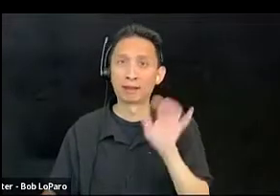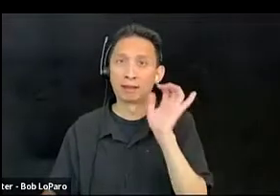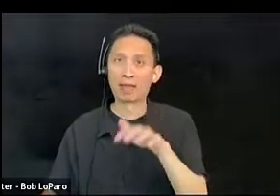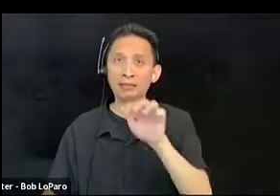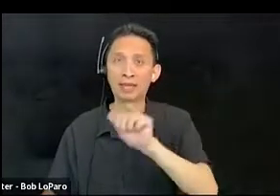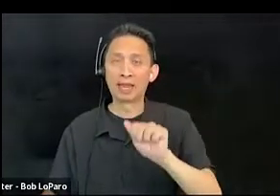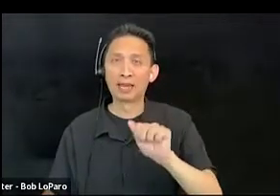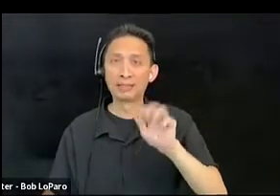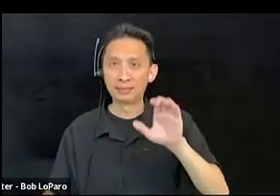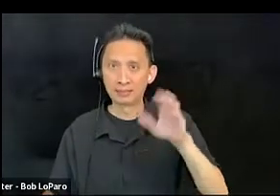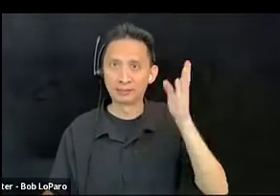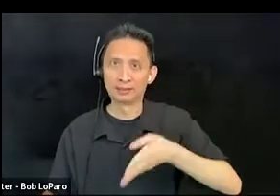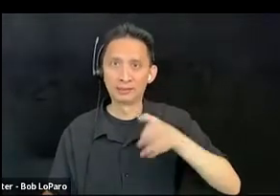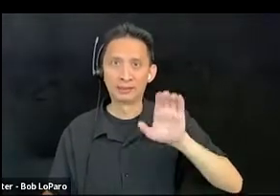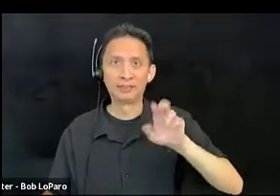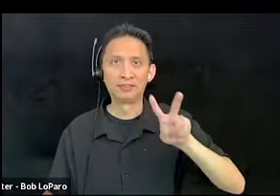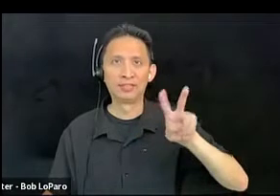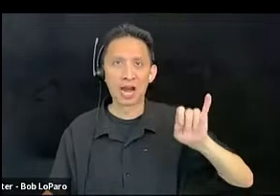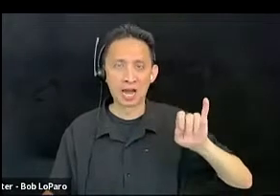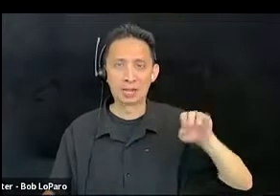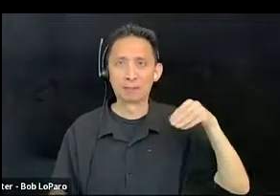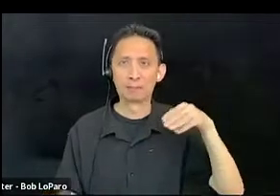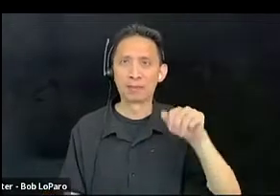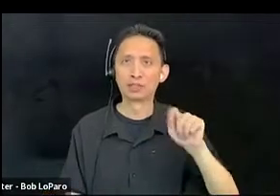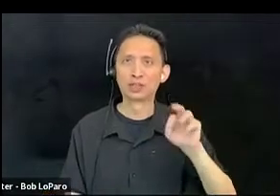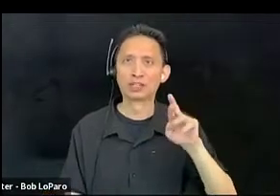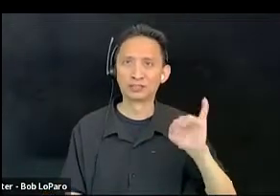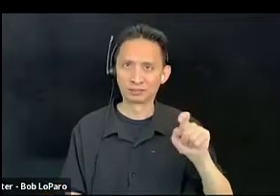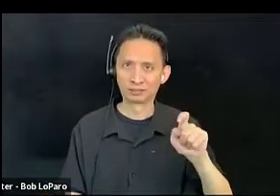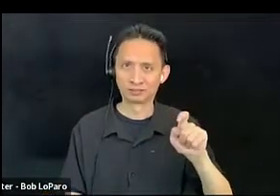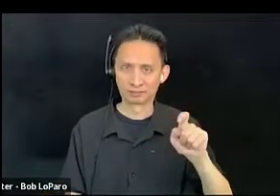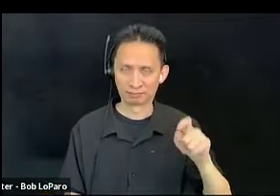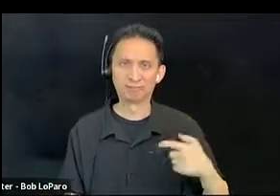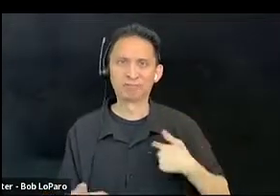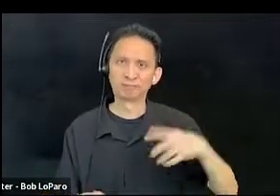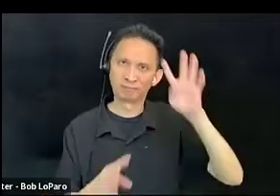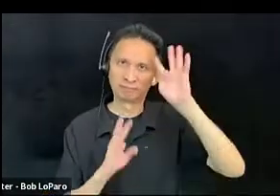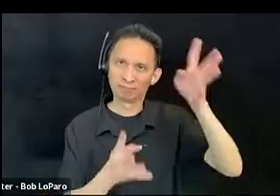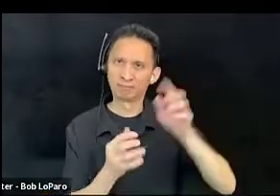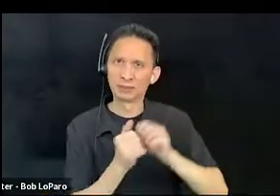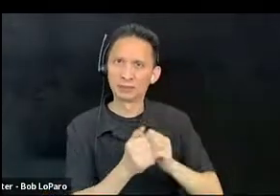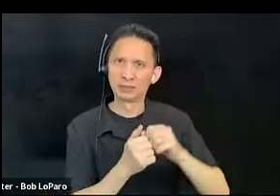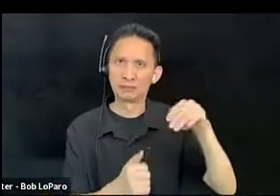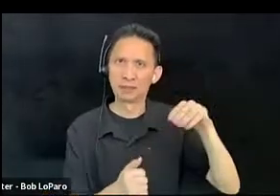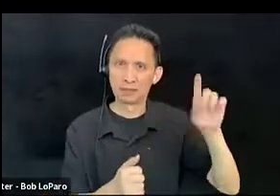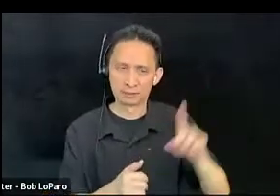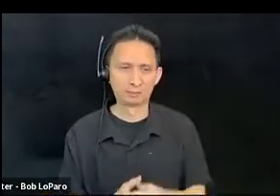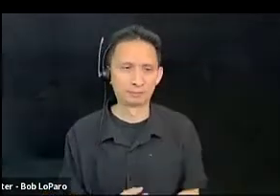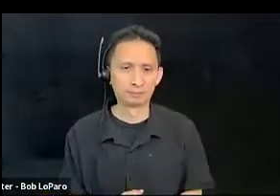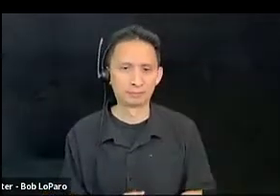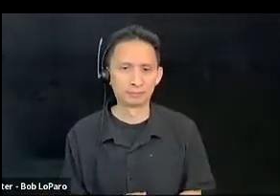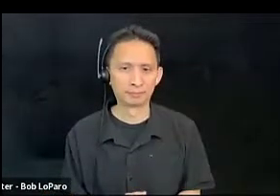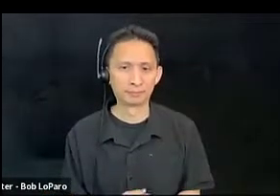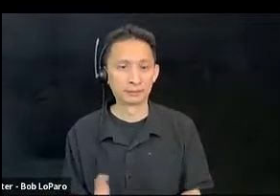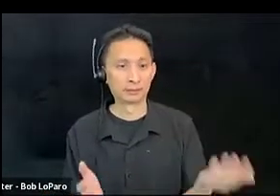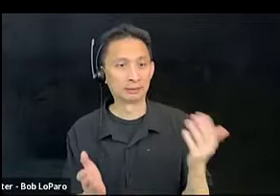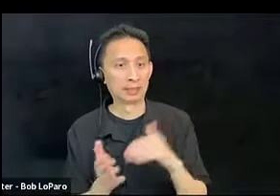What it looks at is applying CVI interventions by phase and characteristic to AAC.